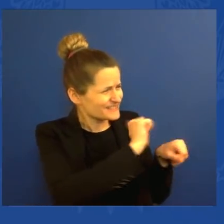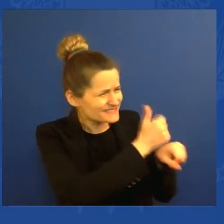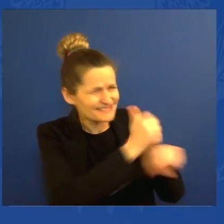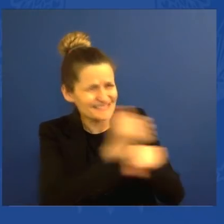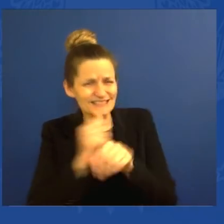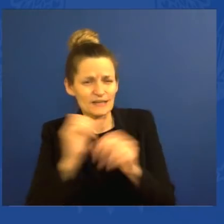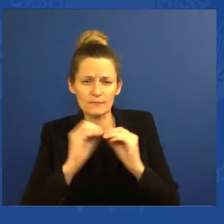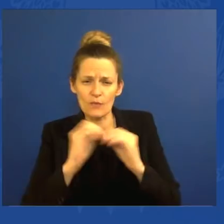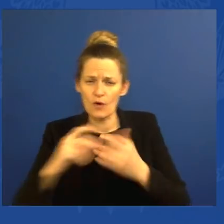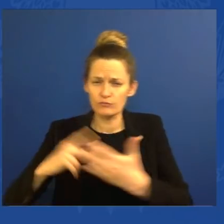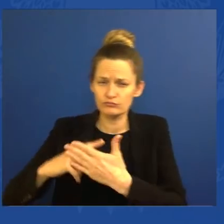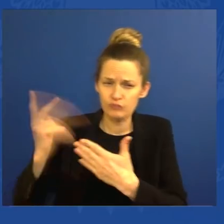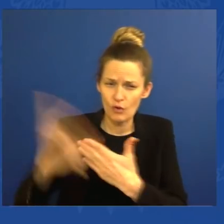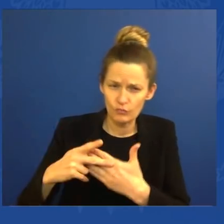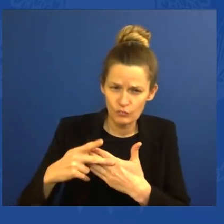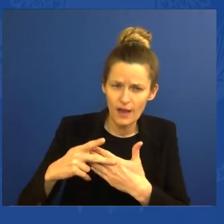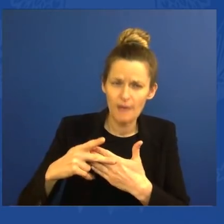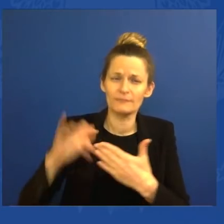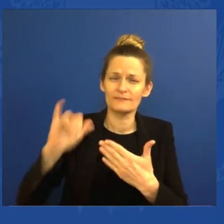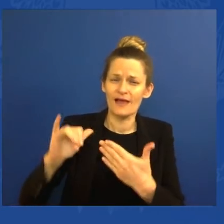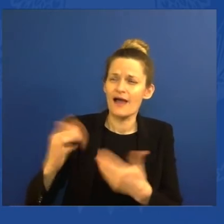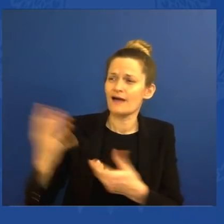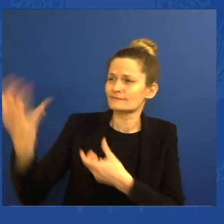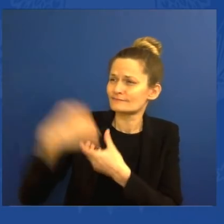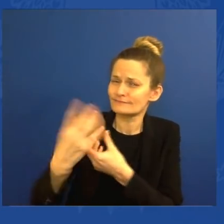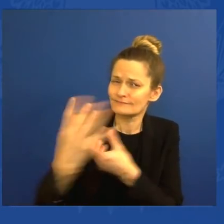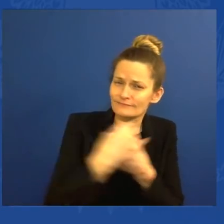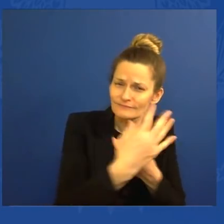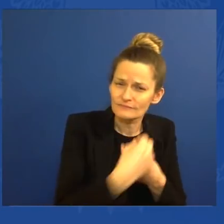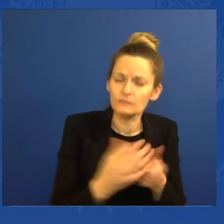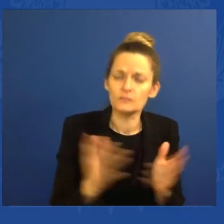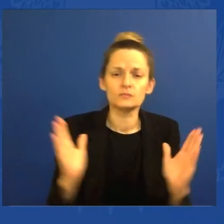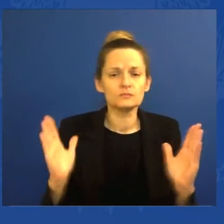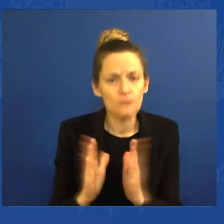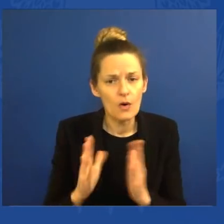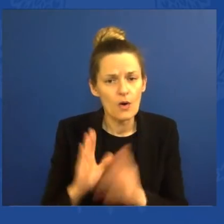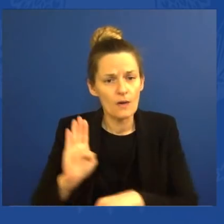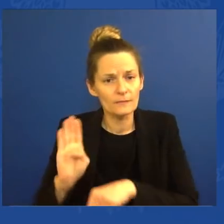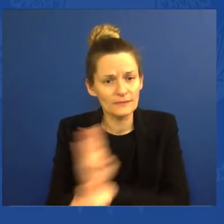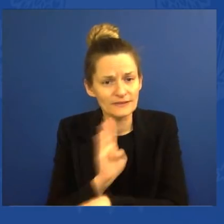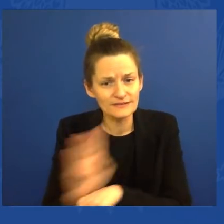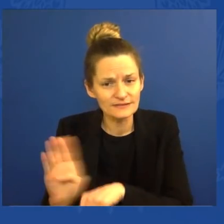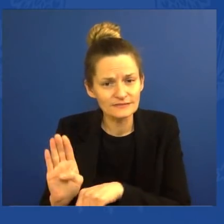It invests in R&D the way we need to so we can invent and make the technologies of the future